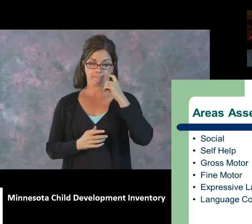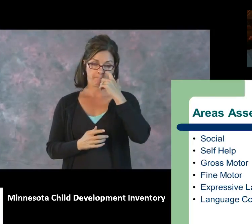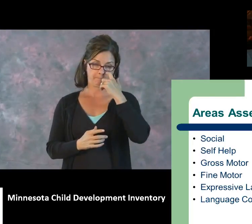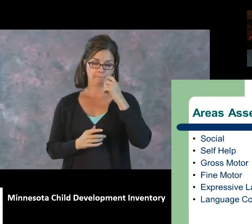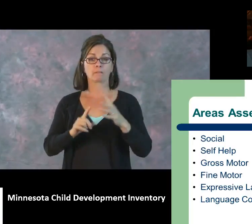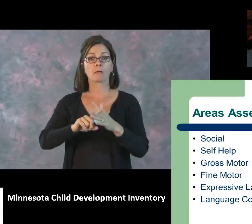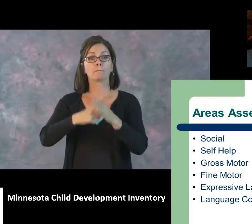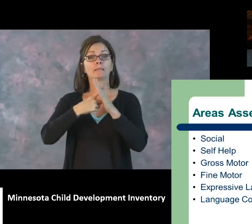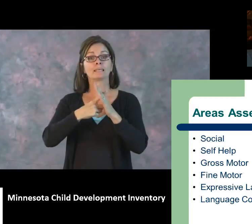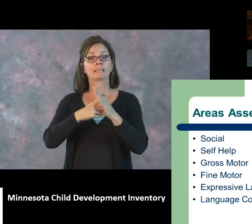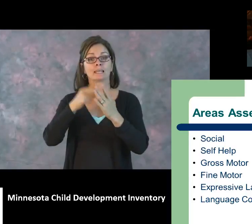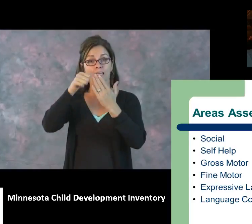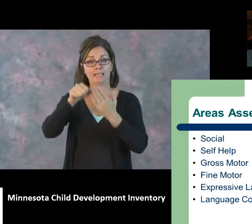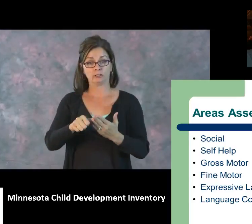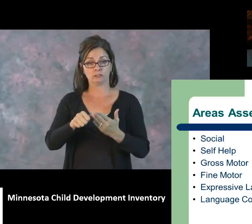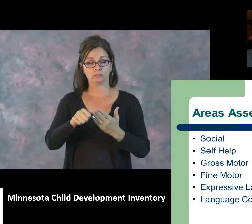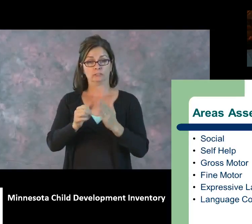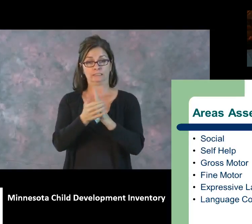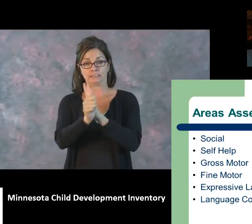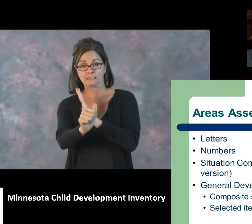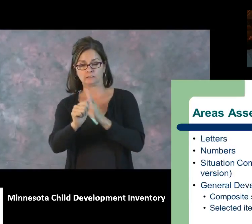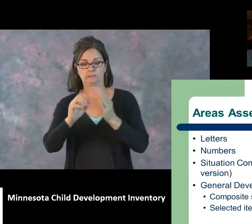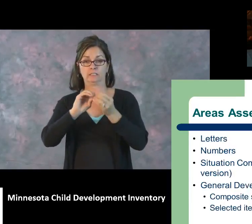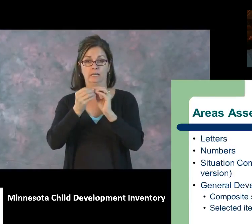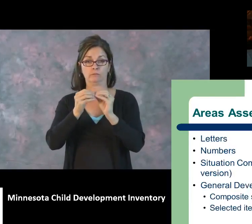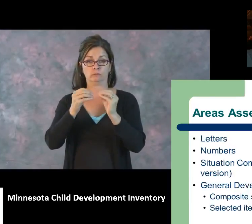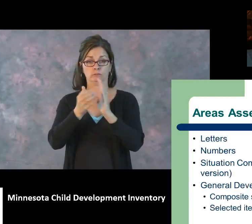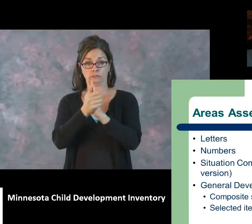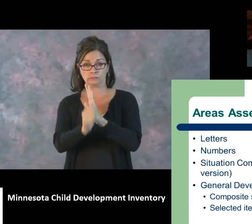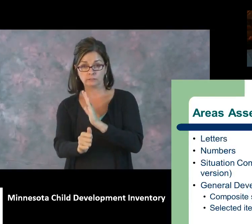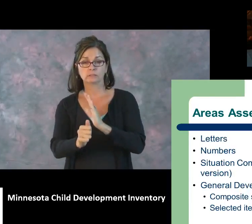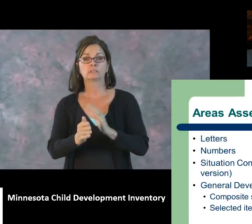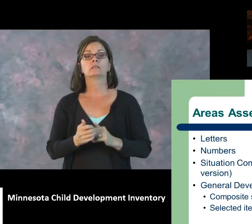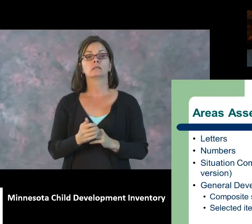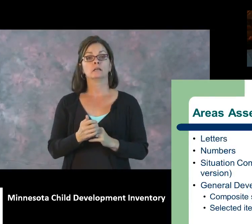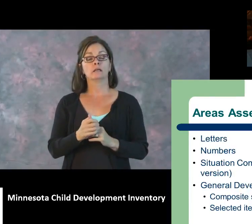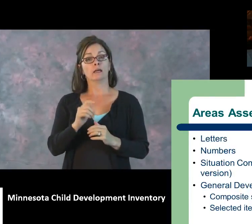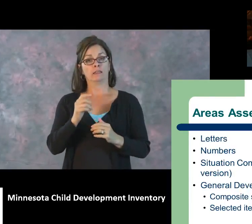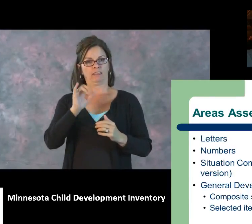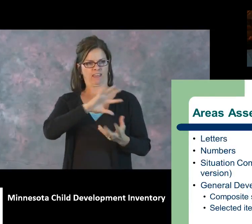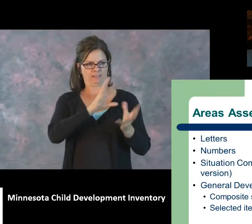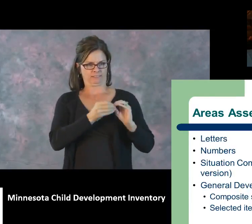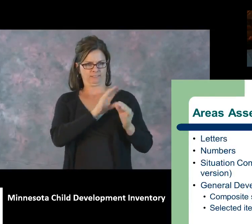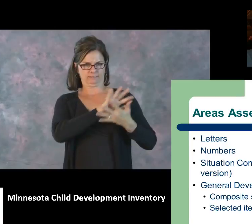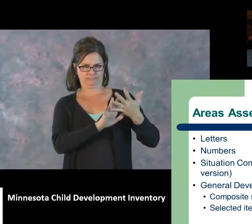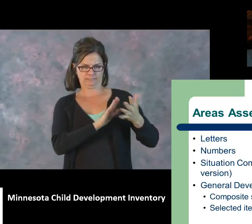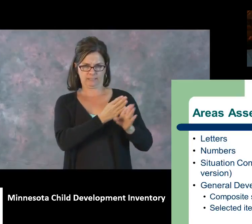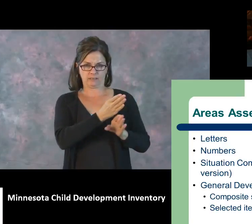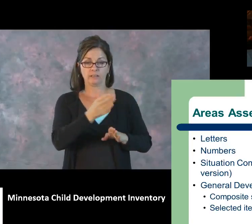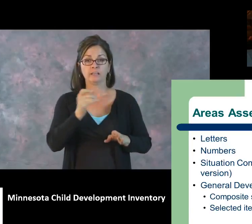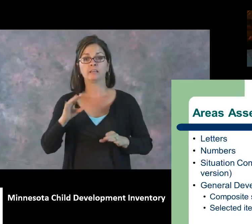beginning Letter Skills, Number Skills. Then if you use an adapted version that I'll be telling you